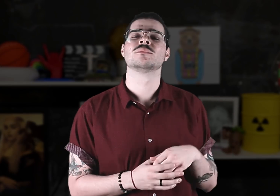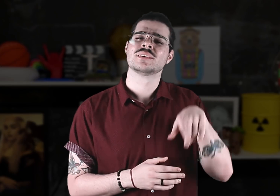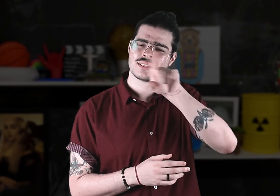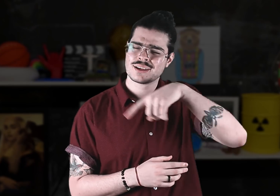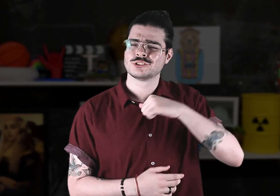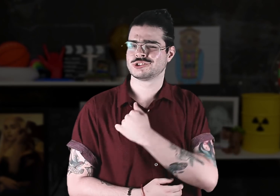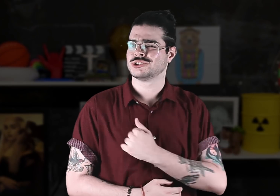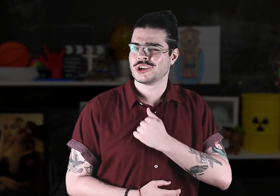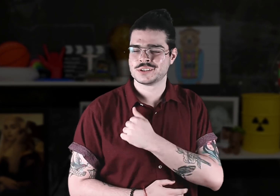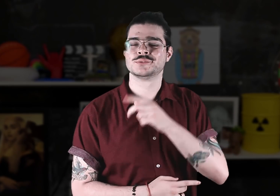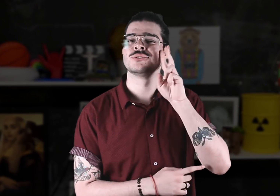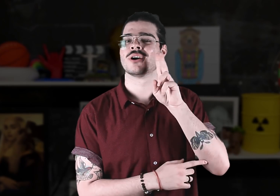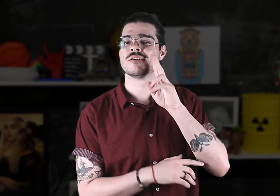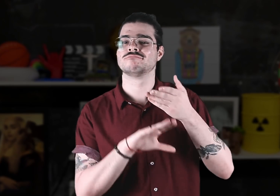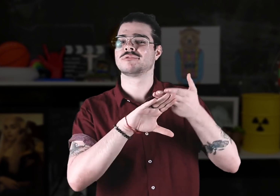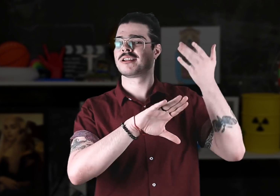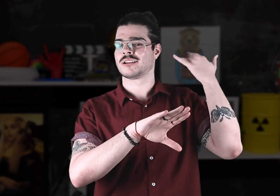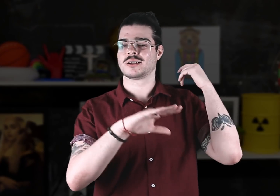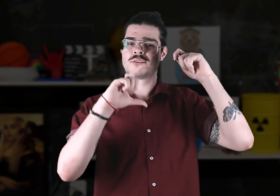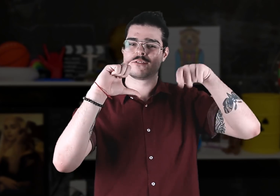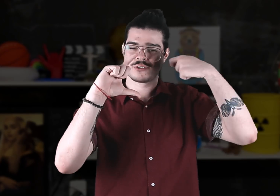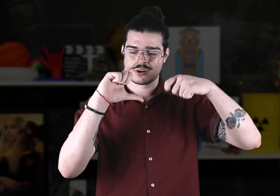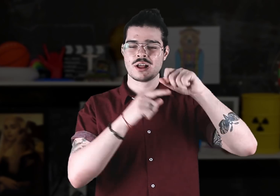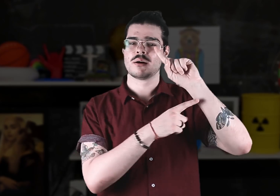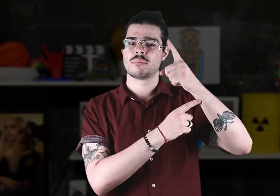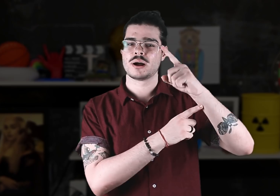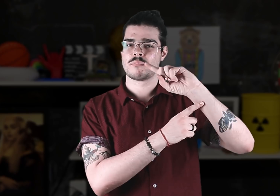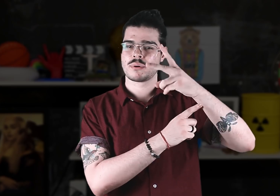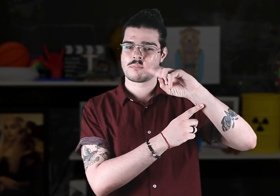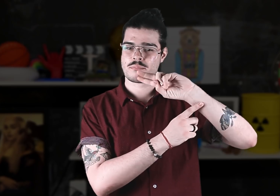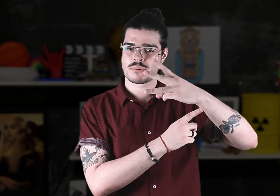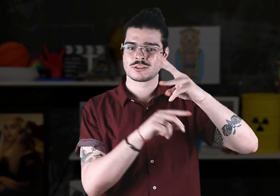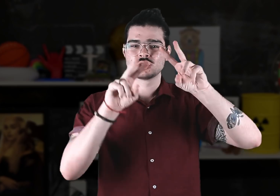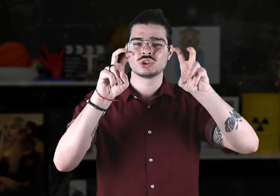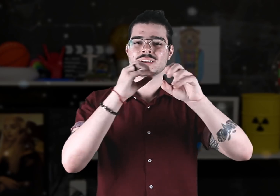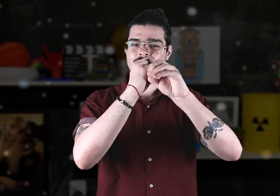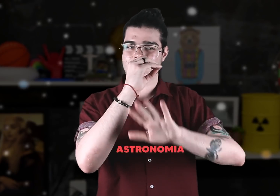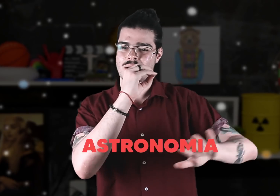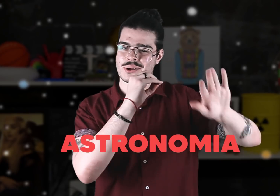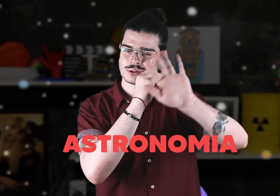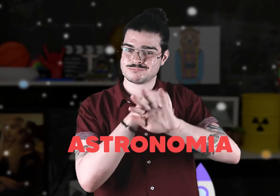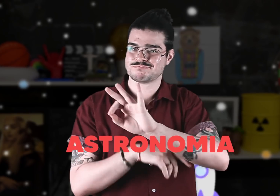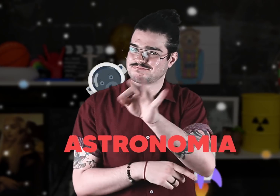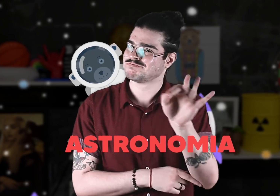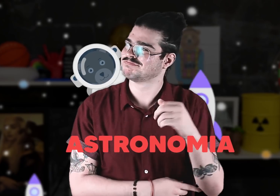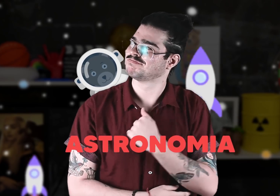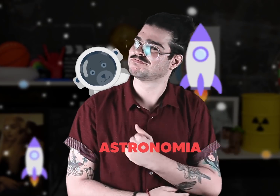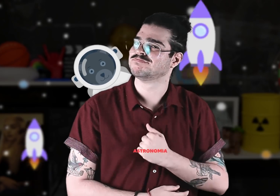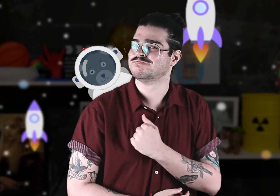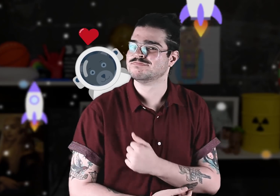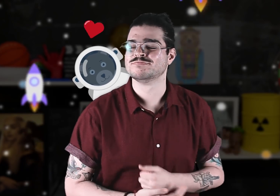Hey, you remember the trilogy about astronomy, I miss you, right?